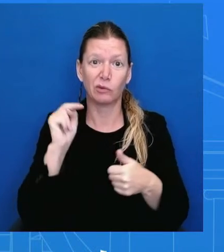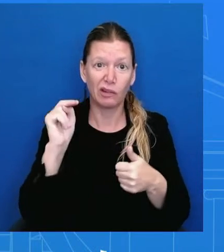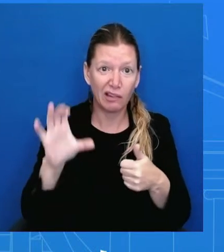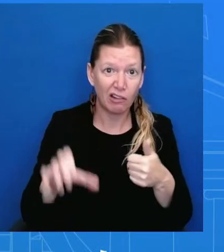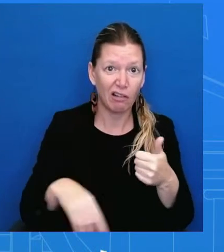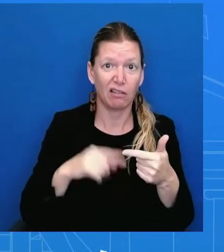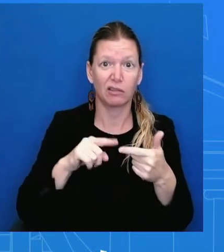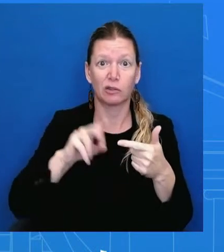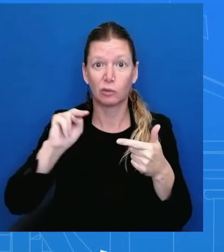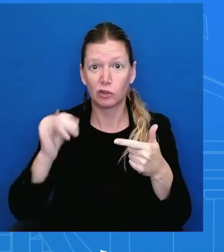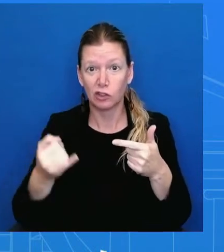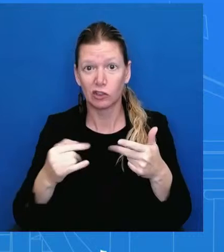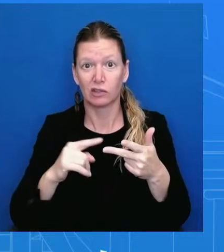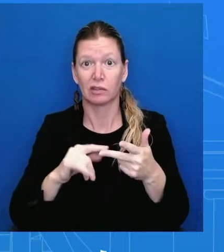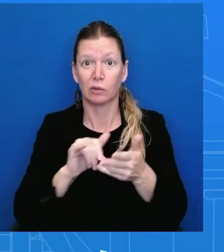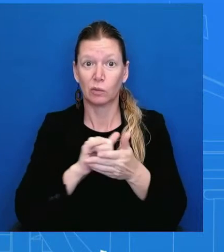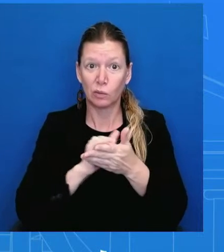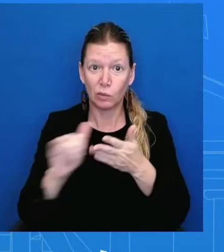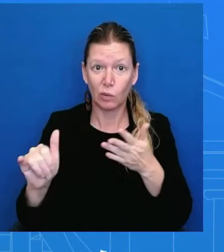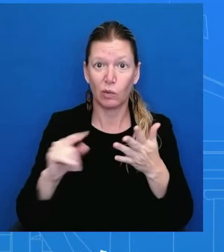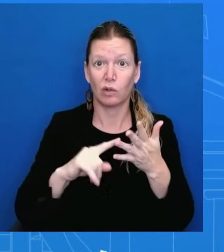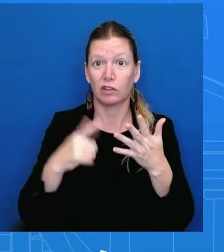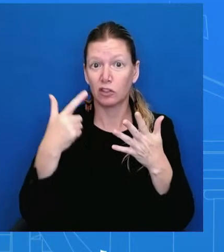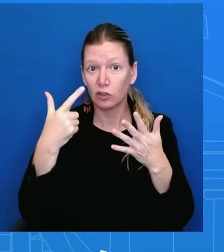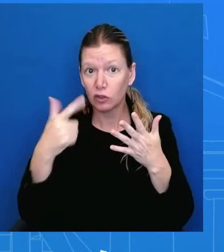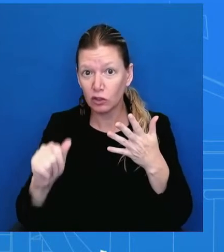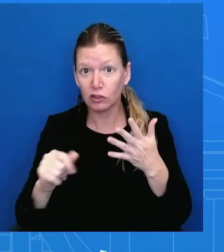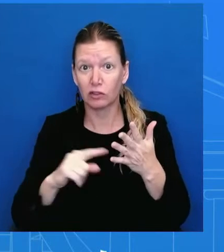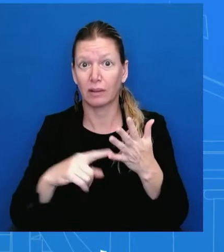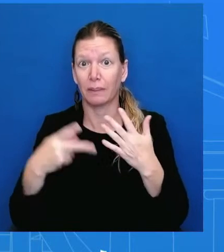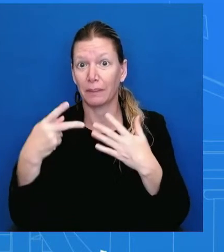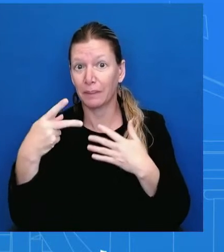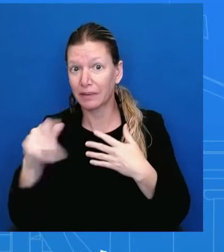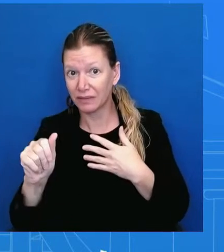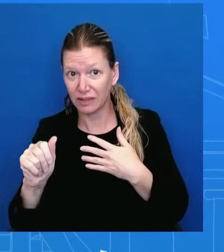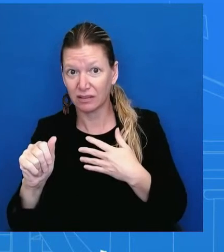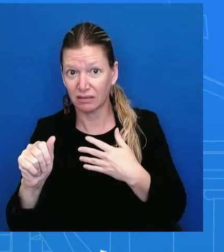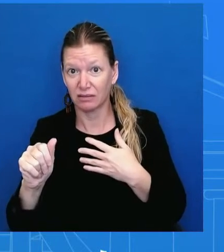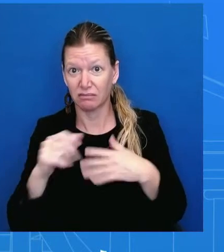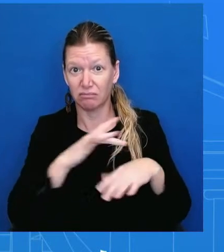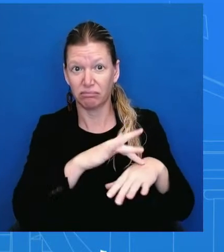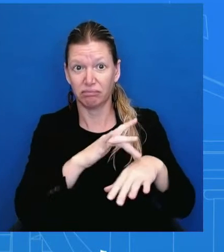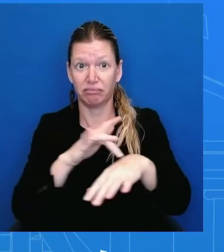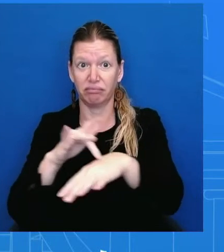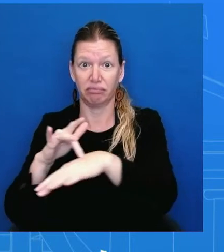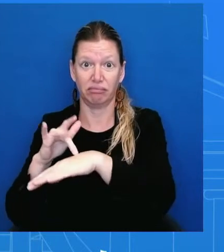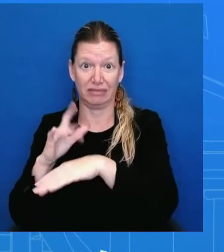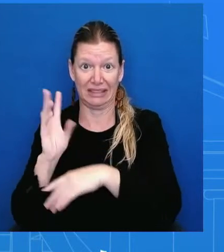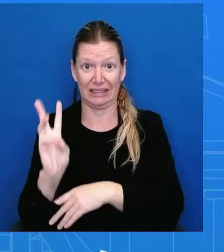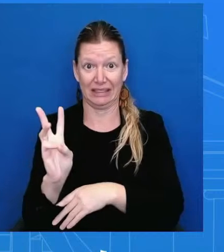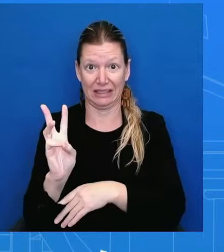I know that's a commonwealth, but he's been to six. And in that time, he has engaged directly --